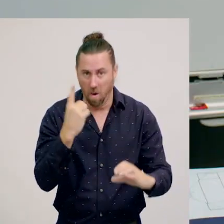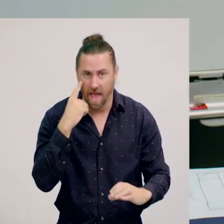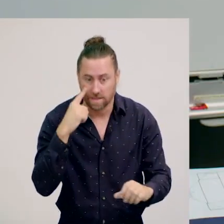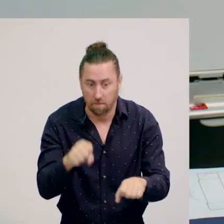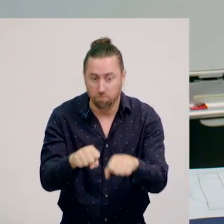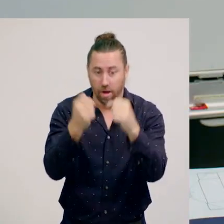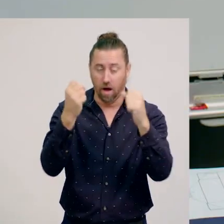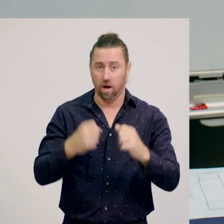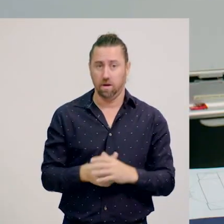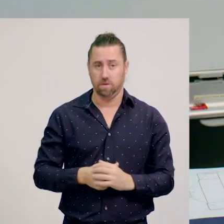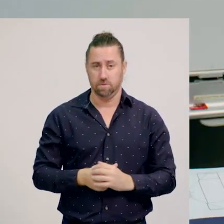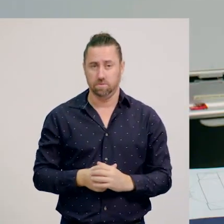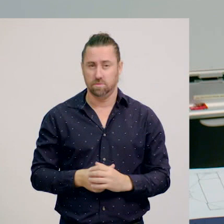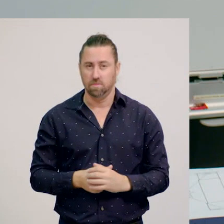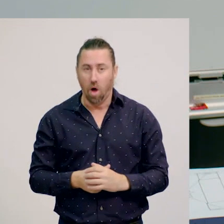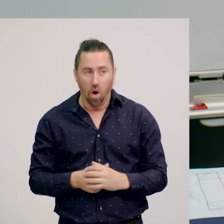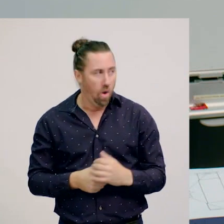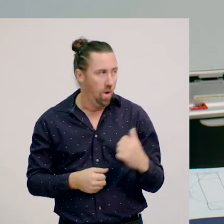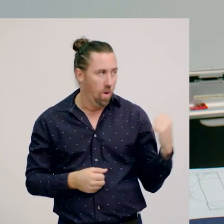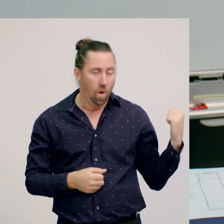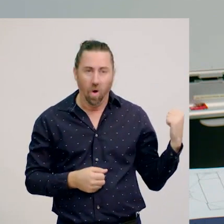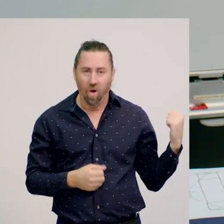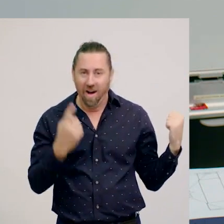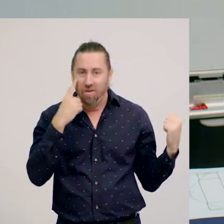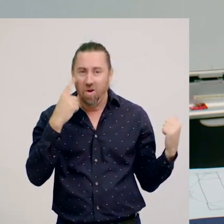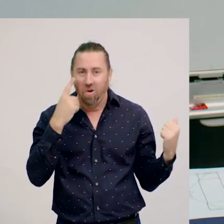One more object. This is my old guitar.